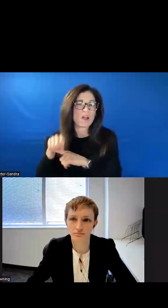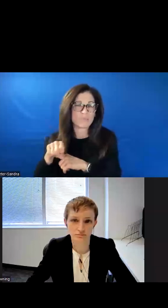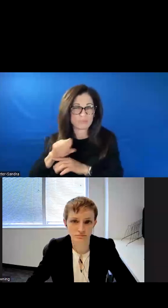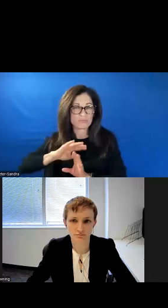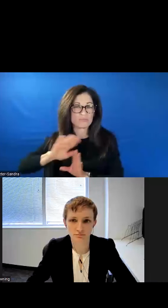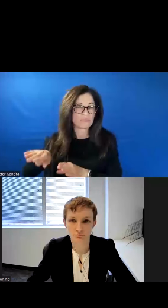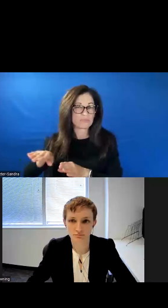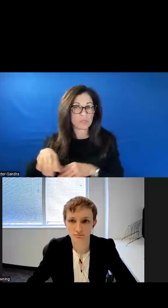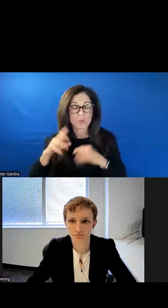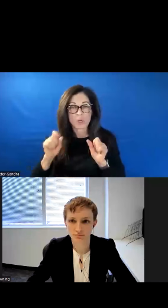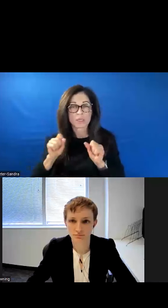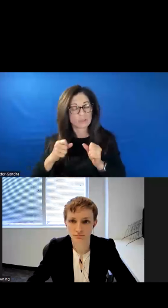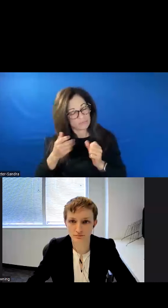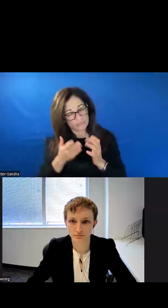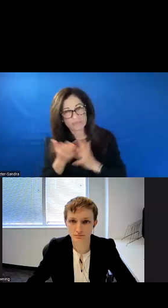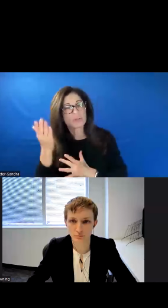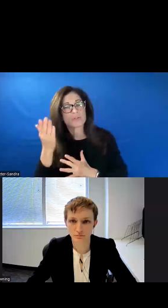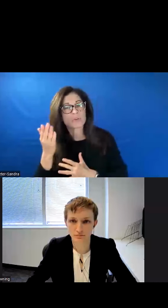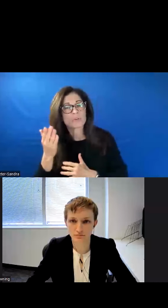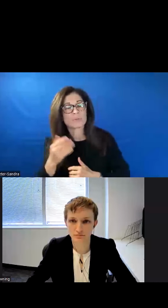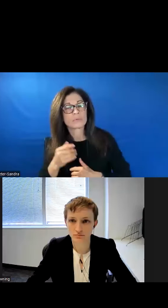THAT YOU CAN JUST OVERCOME AND PUSH THROUGH. . GOING INTO MY